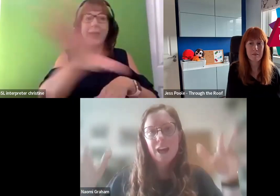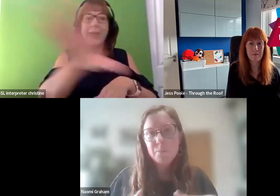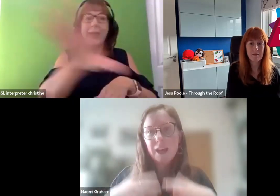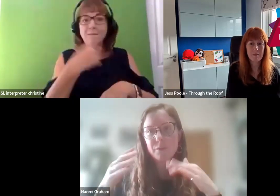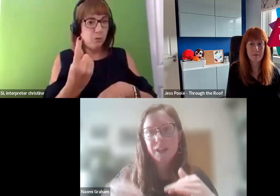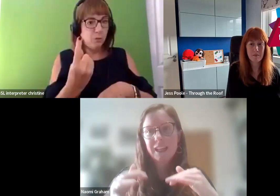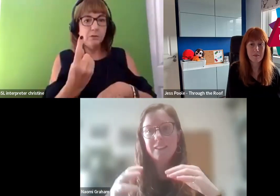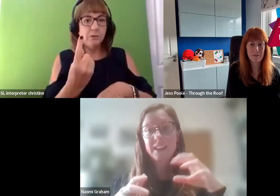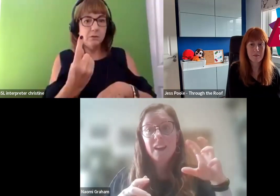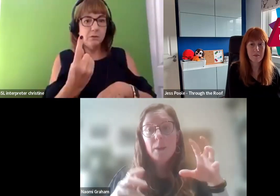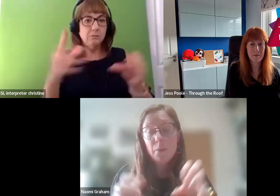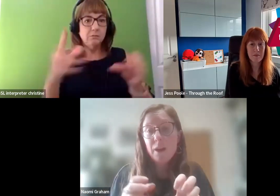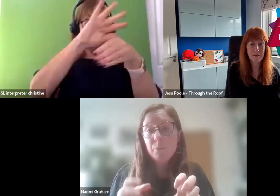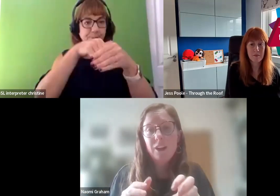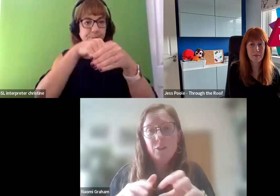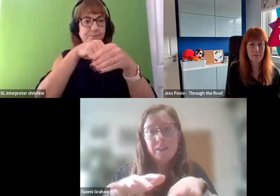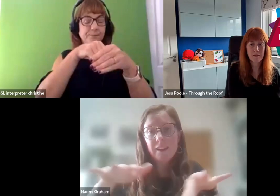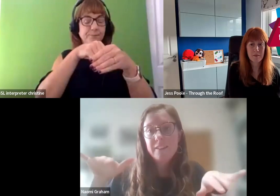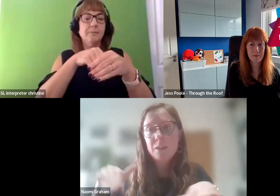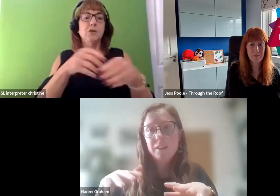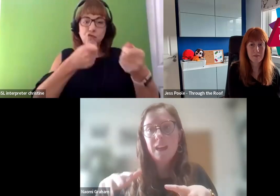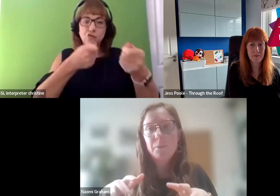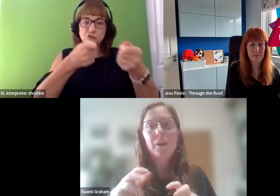to help get us regulated, but then what I do, is I'd sit them at a table,